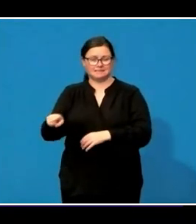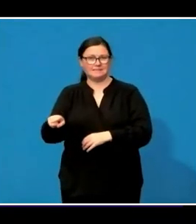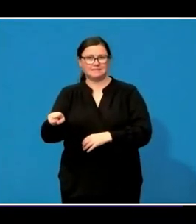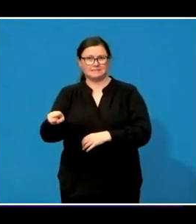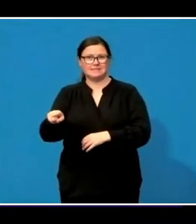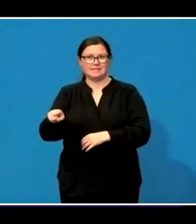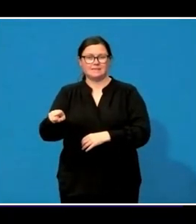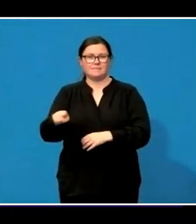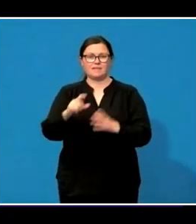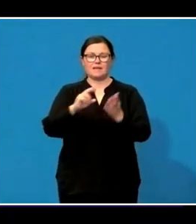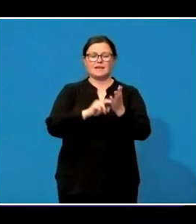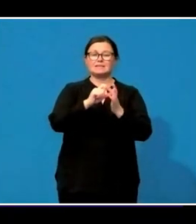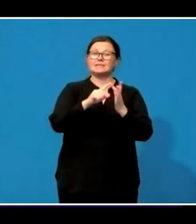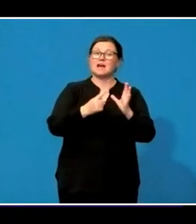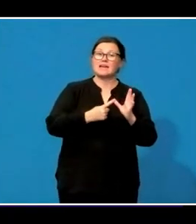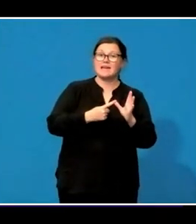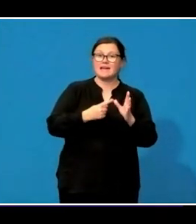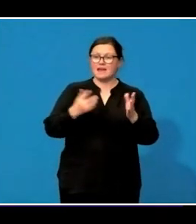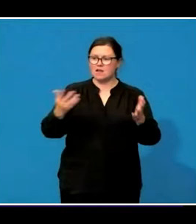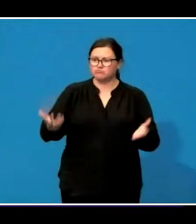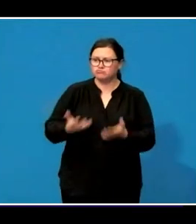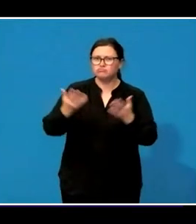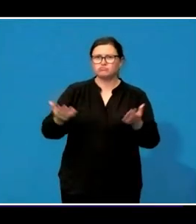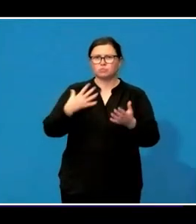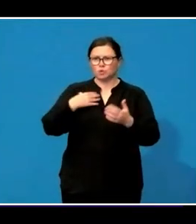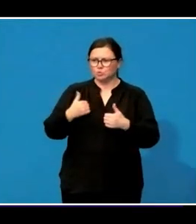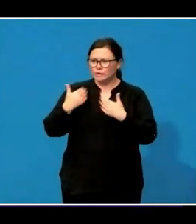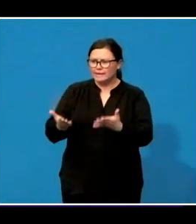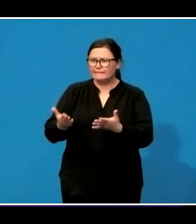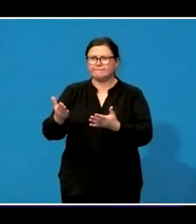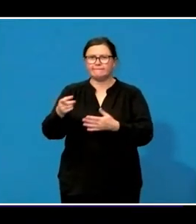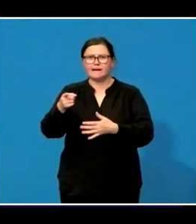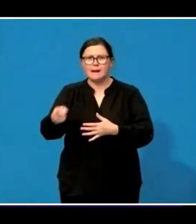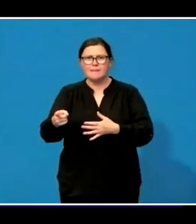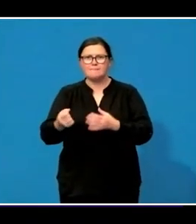that the NDIA would offer him supported independent living, which they did, and they funded him for it.